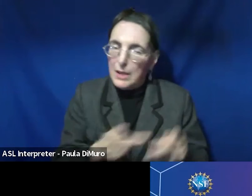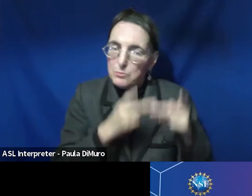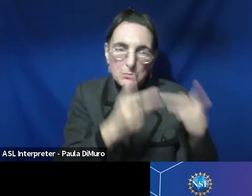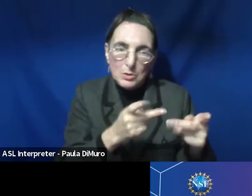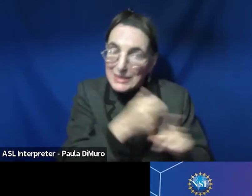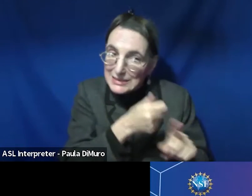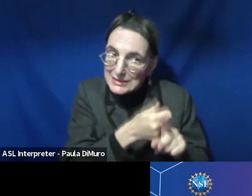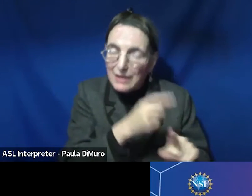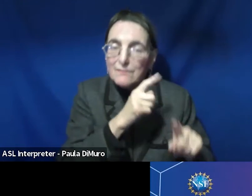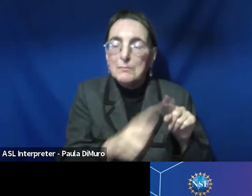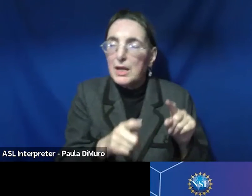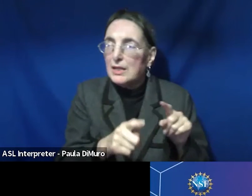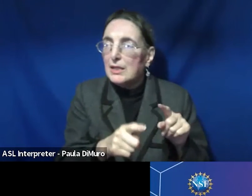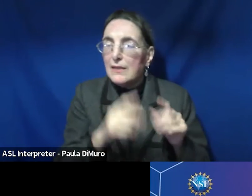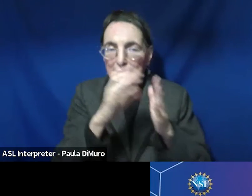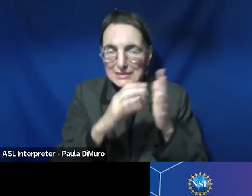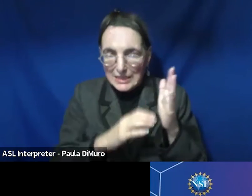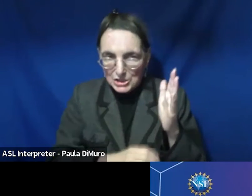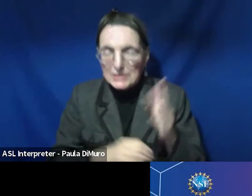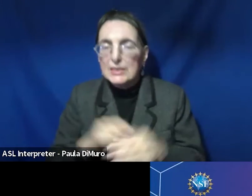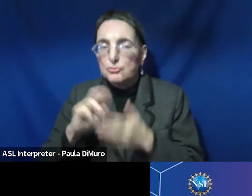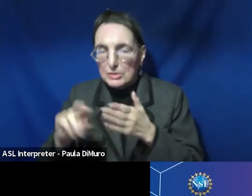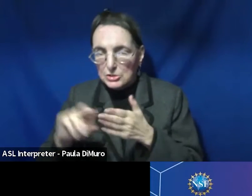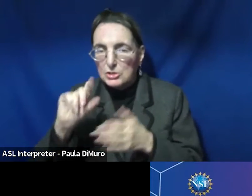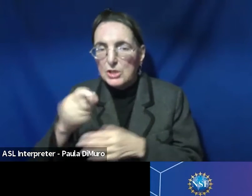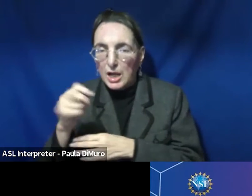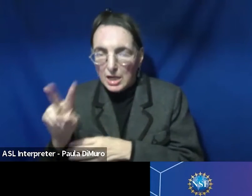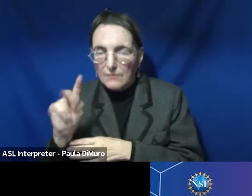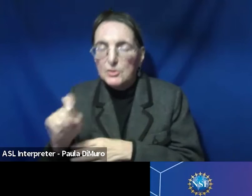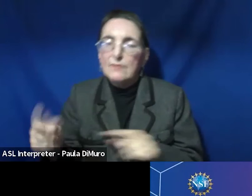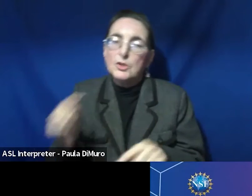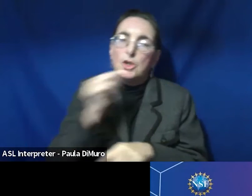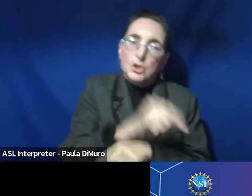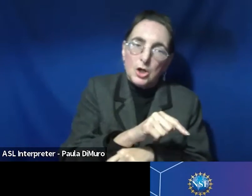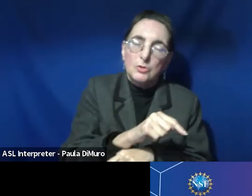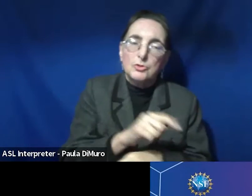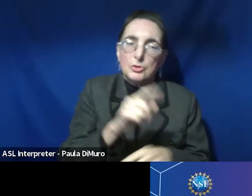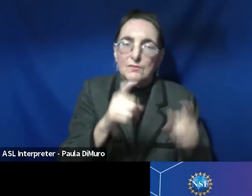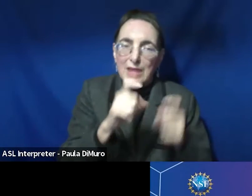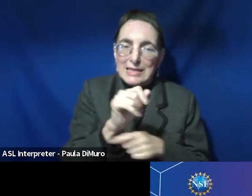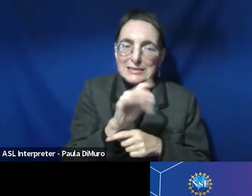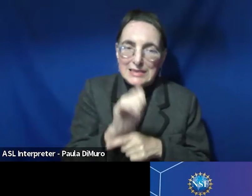with the sections in Research.gov. You would have to go to FastLane to see those sections for that proposal.